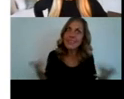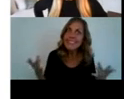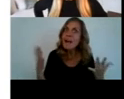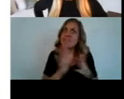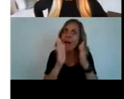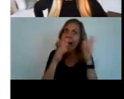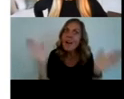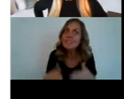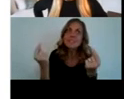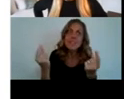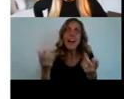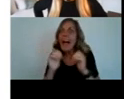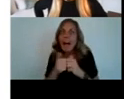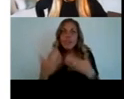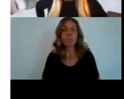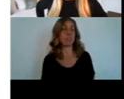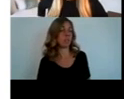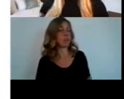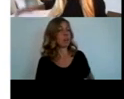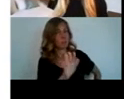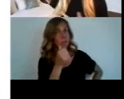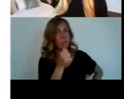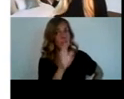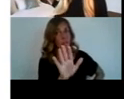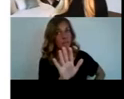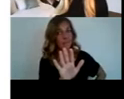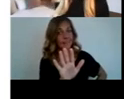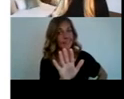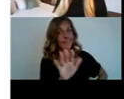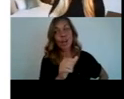Oh, girl. Well, welcome.